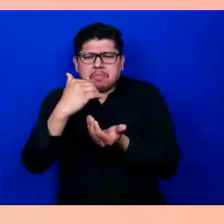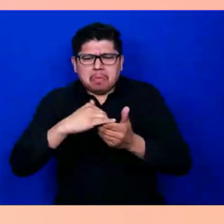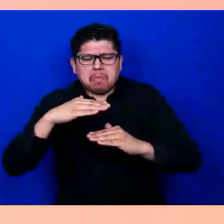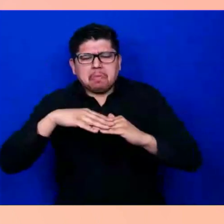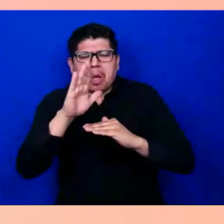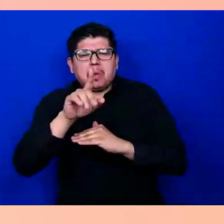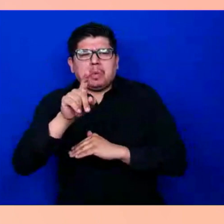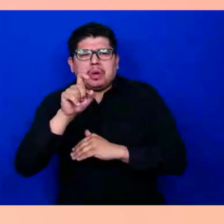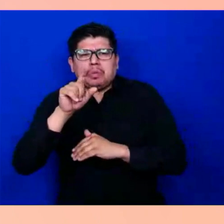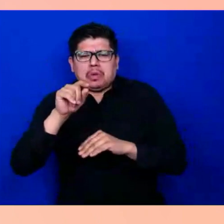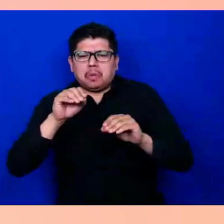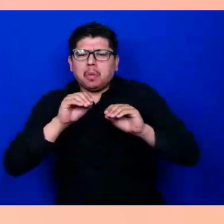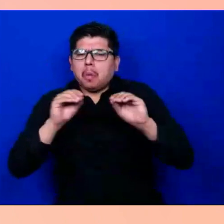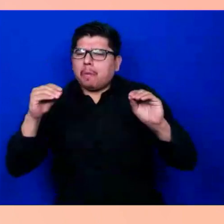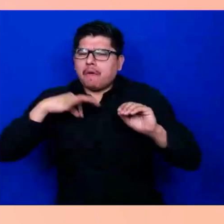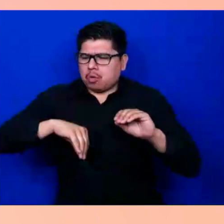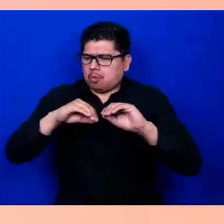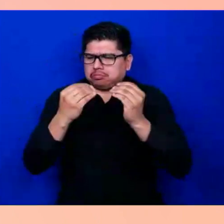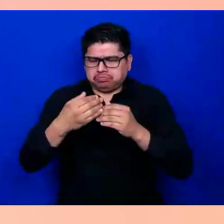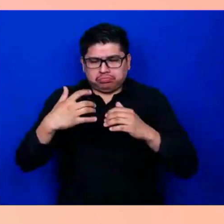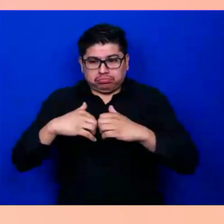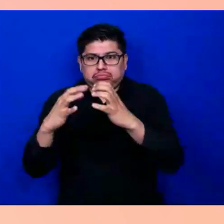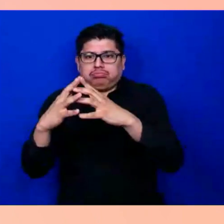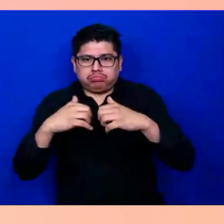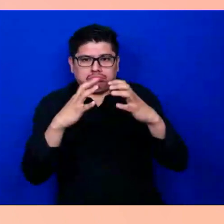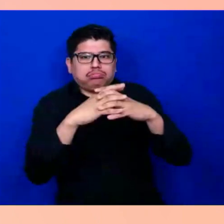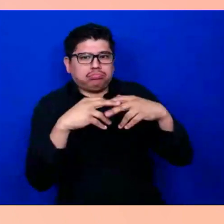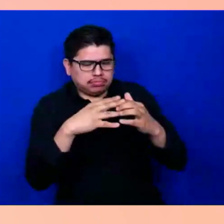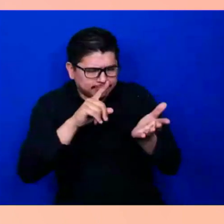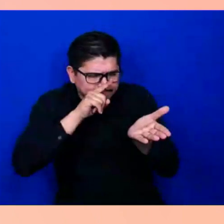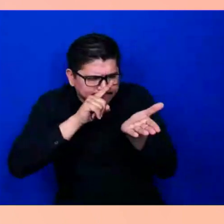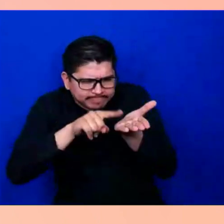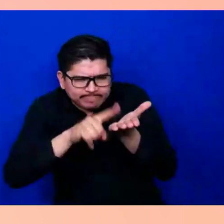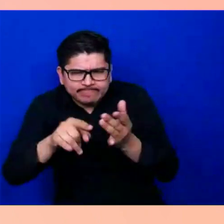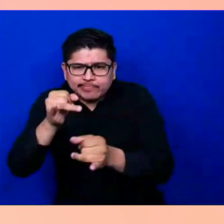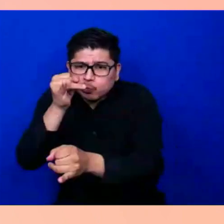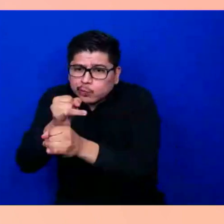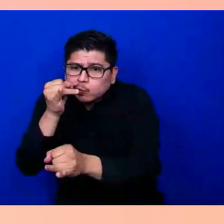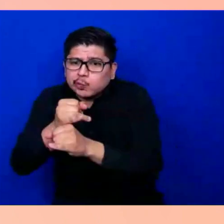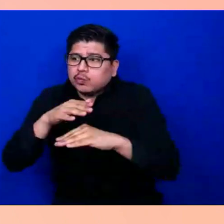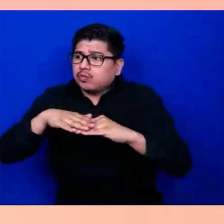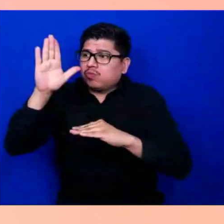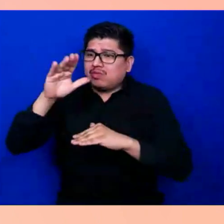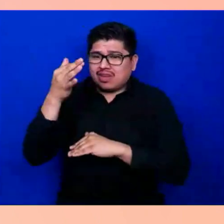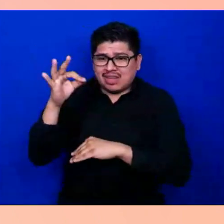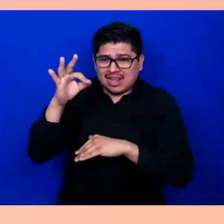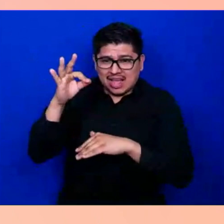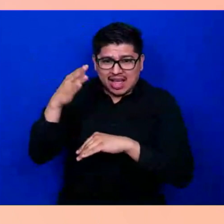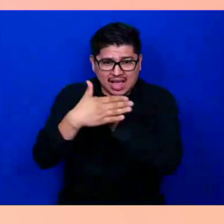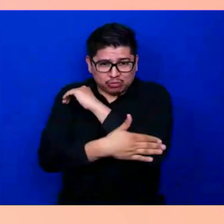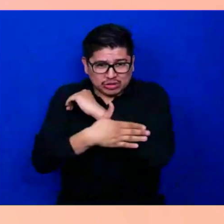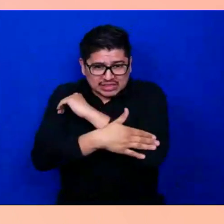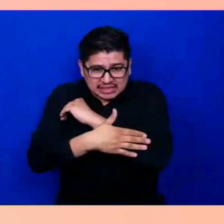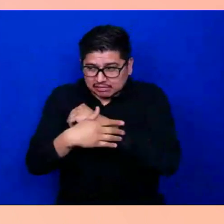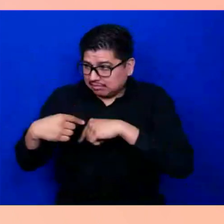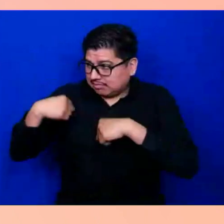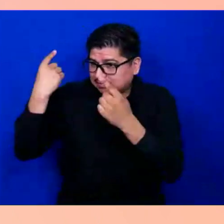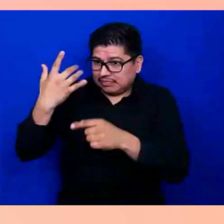research institutions in 19 countries over the last five years. Through this program, we've learned that AI has